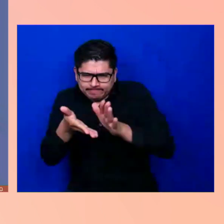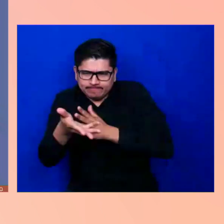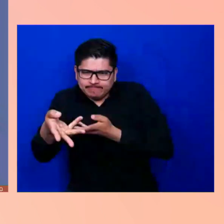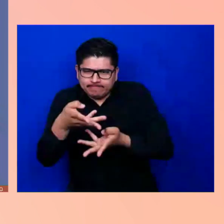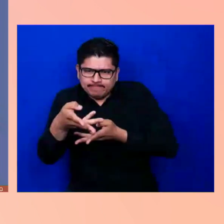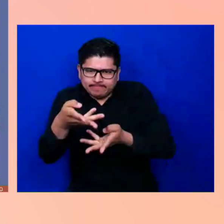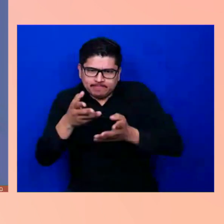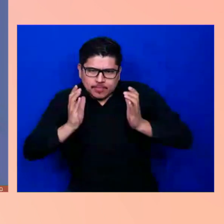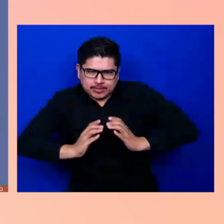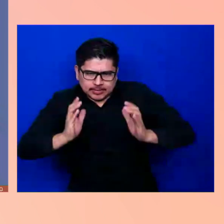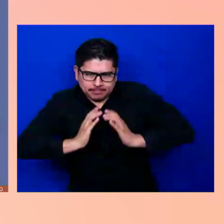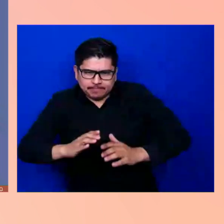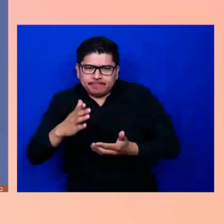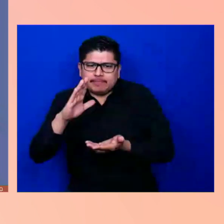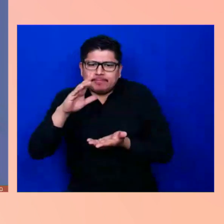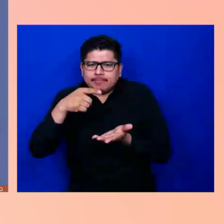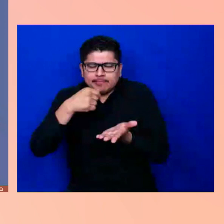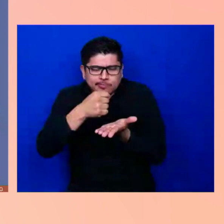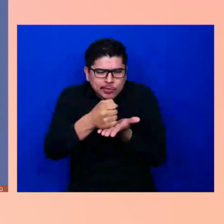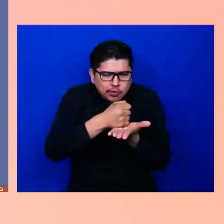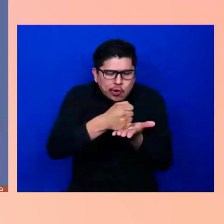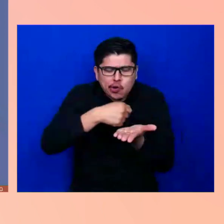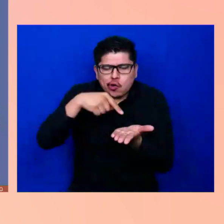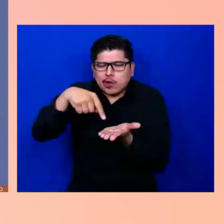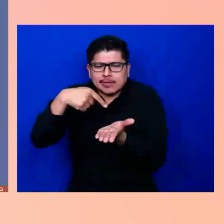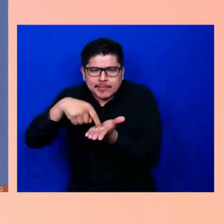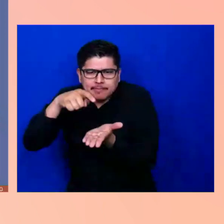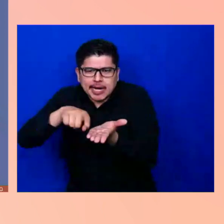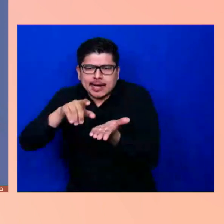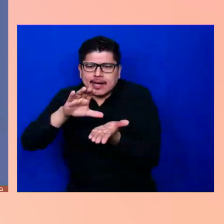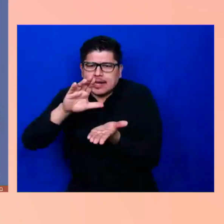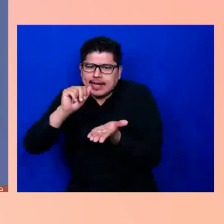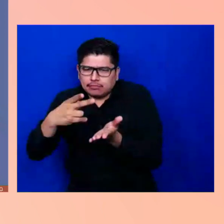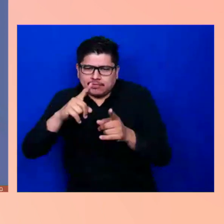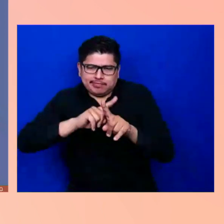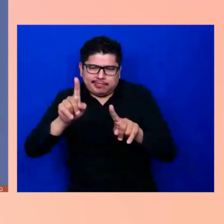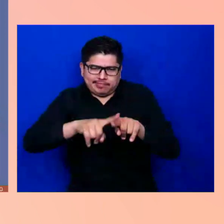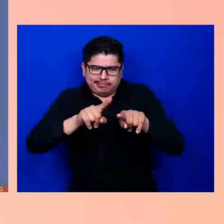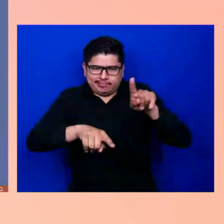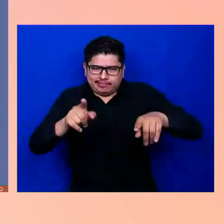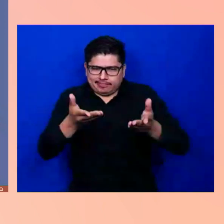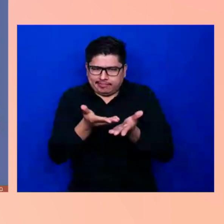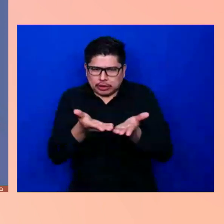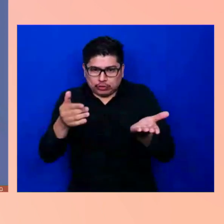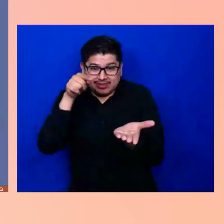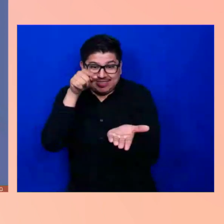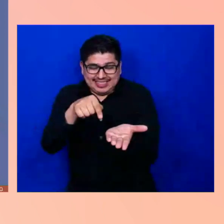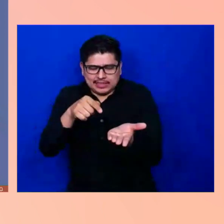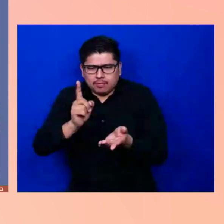it handles variety of materials and origins. But it looks really simple.